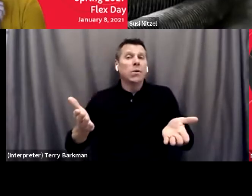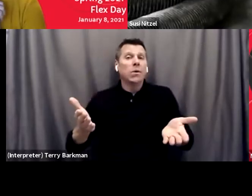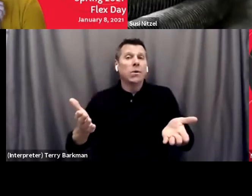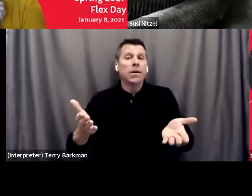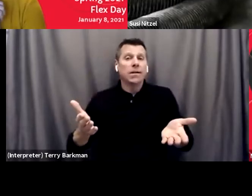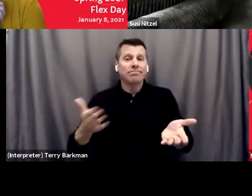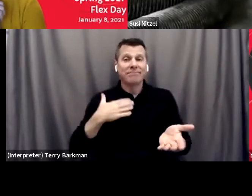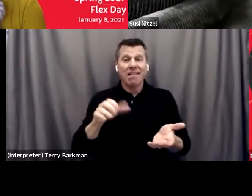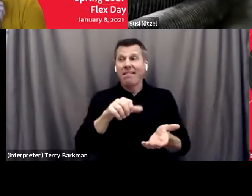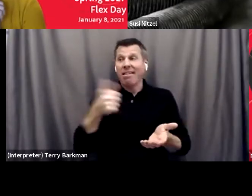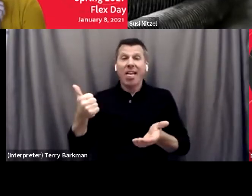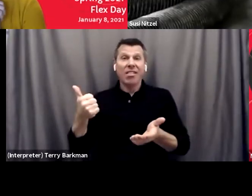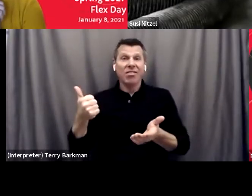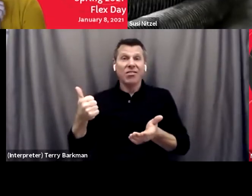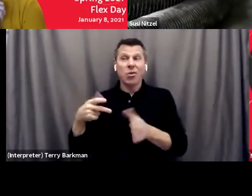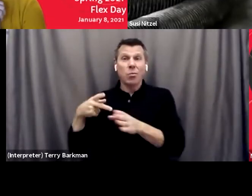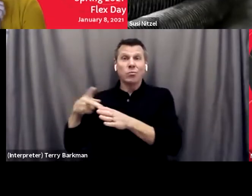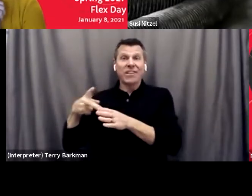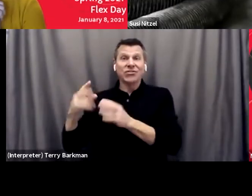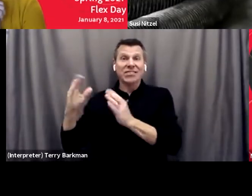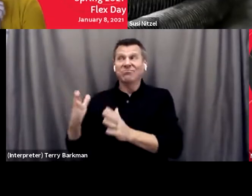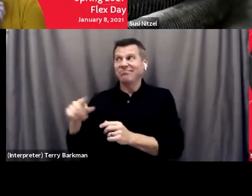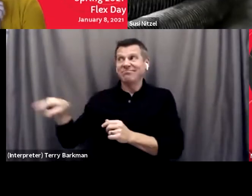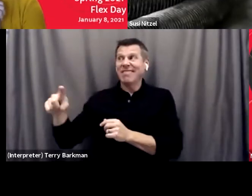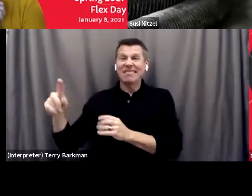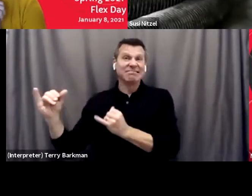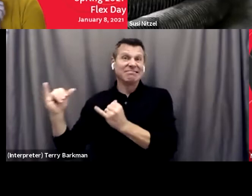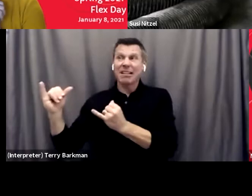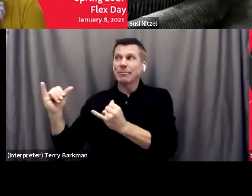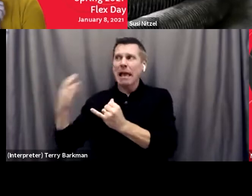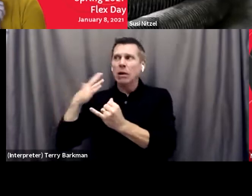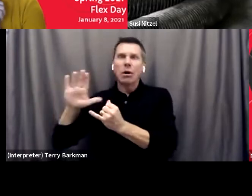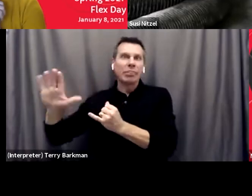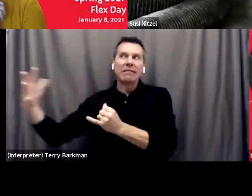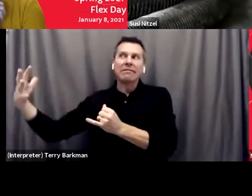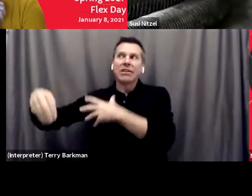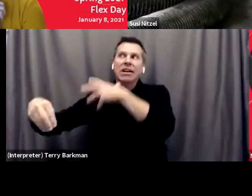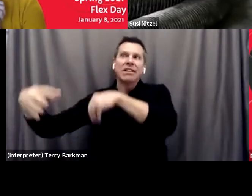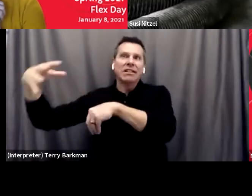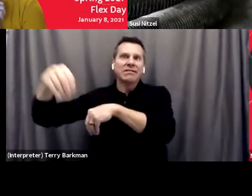classified professionals what their jobs are or what they entail. I don't know what charlotteans job entails. I don't know what